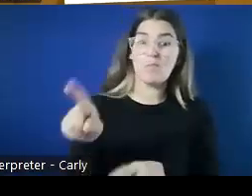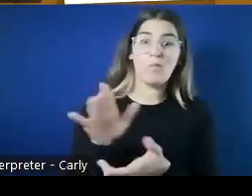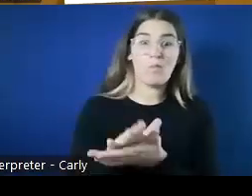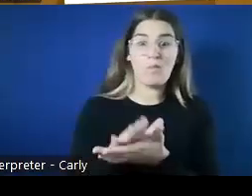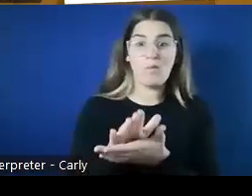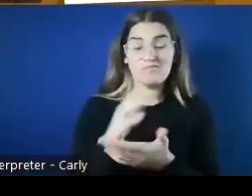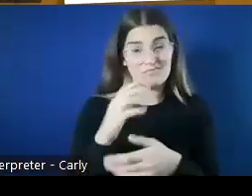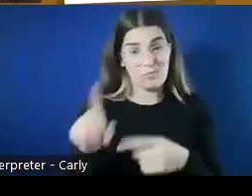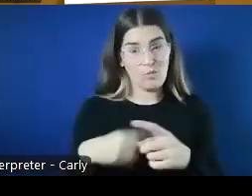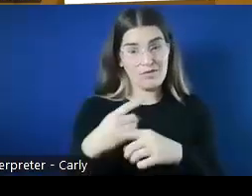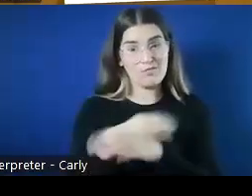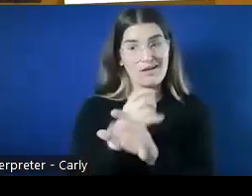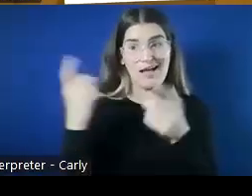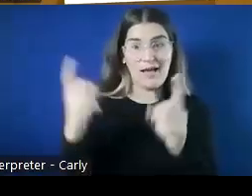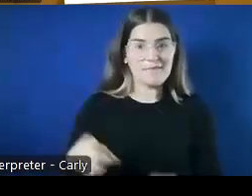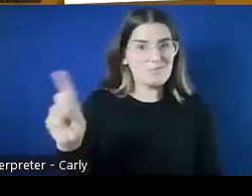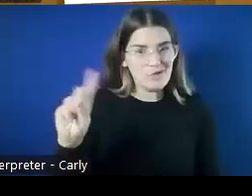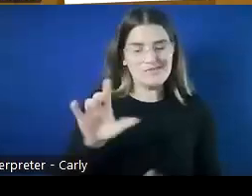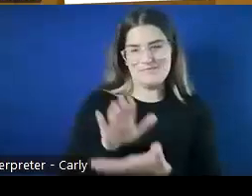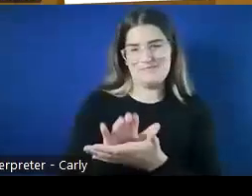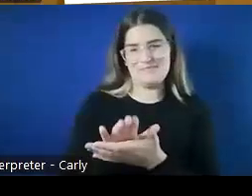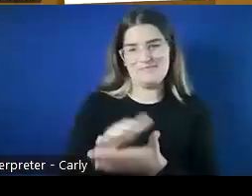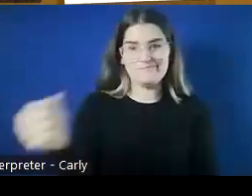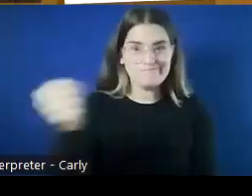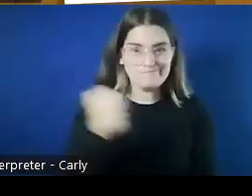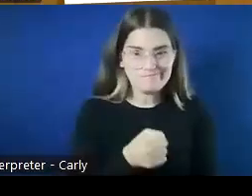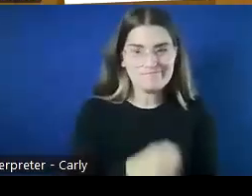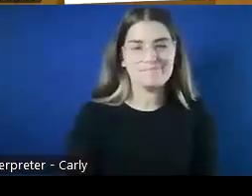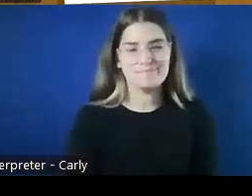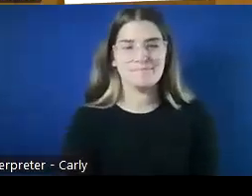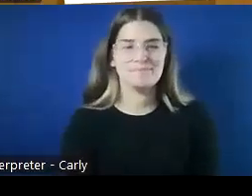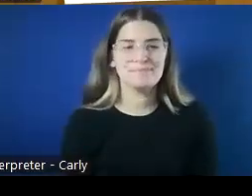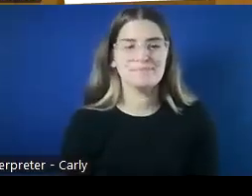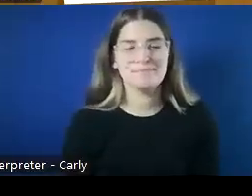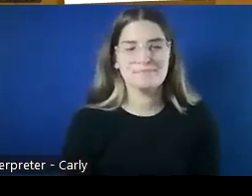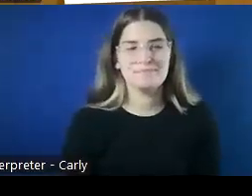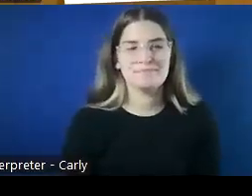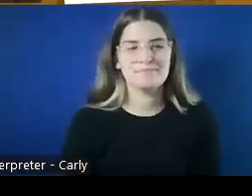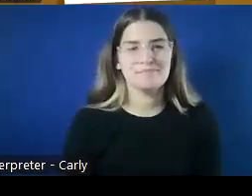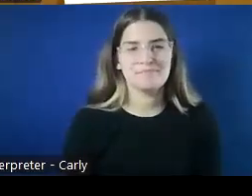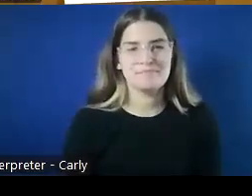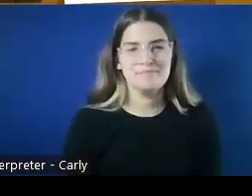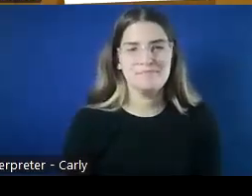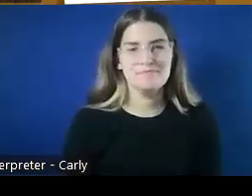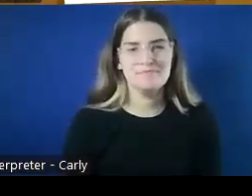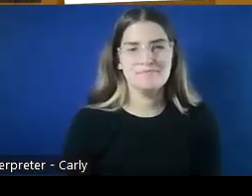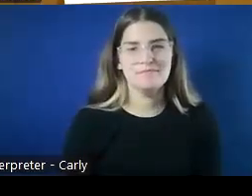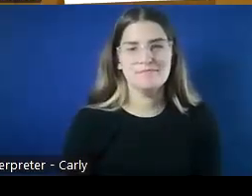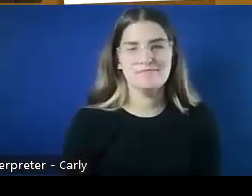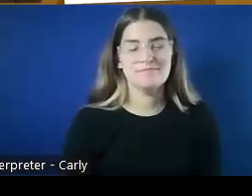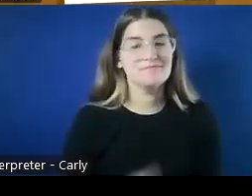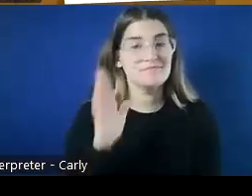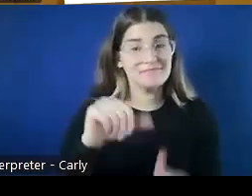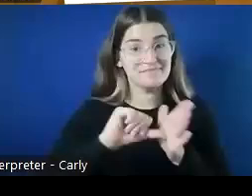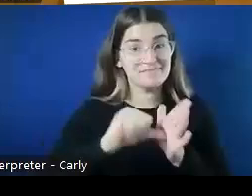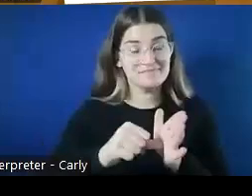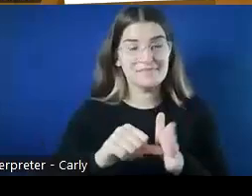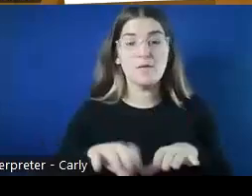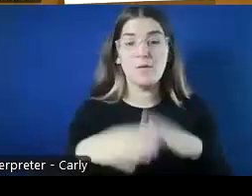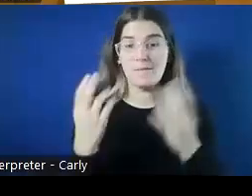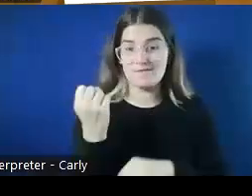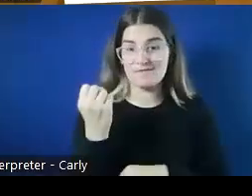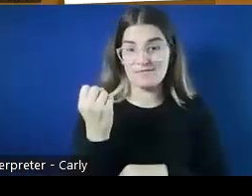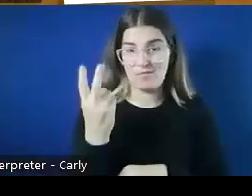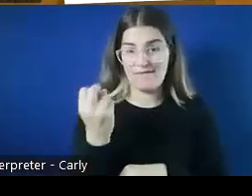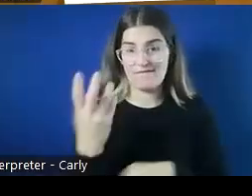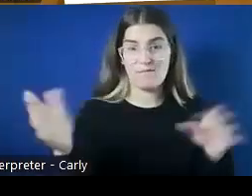occur we as I'm going to go ahead and reiterate we open at 12: and we close at 7 for our walk-in